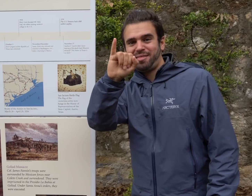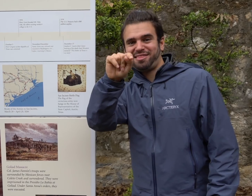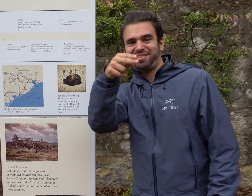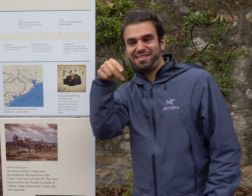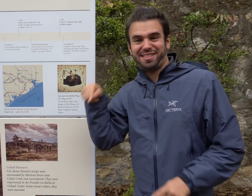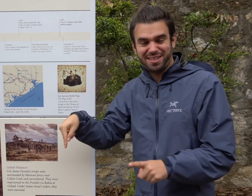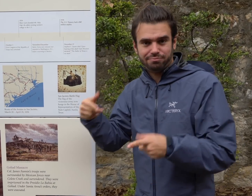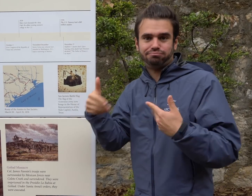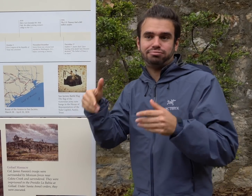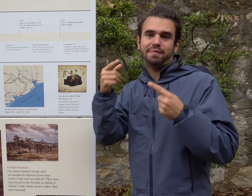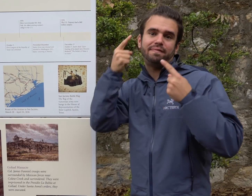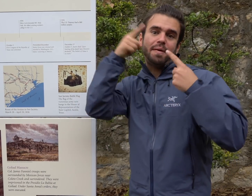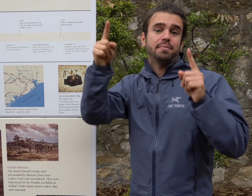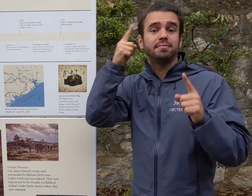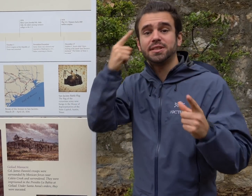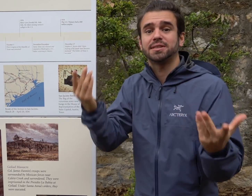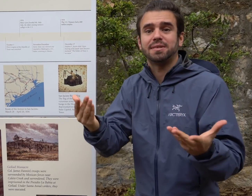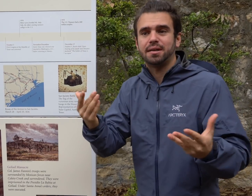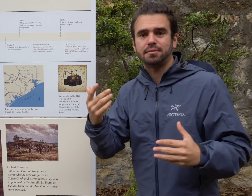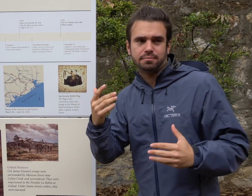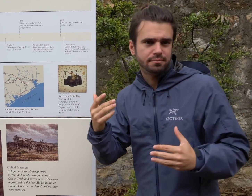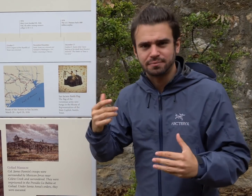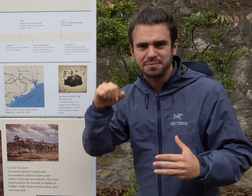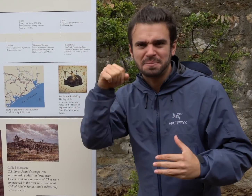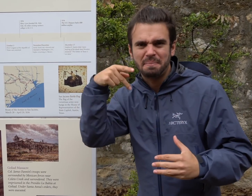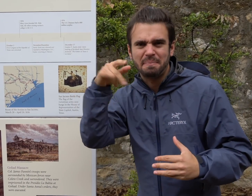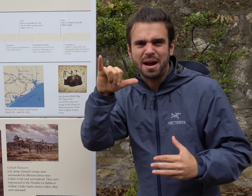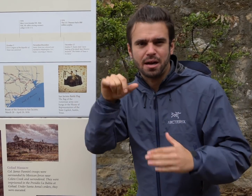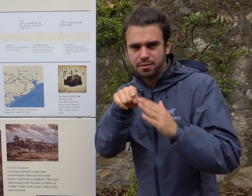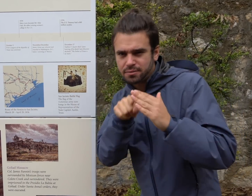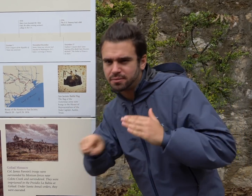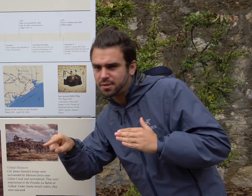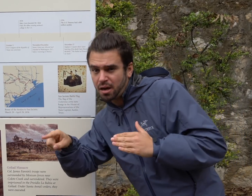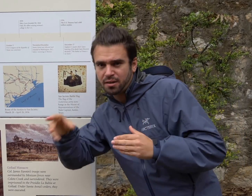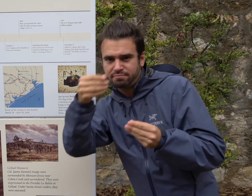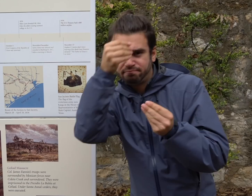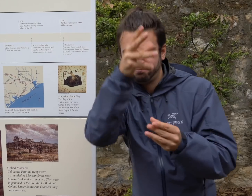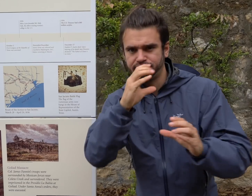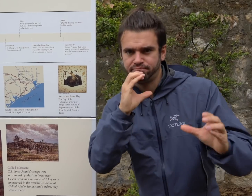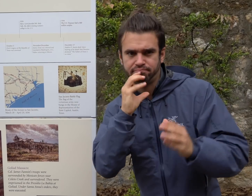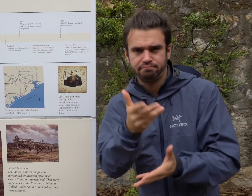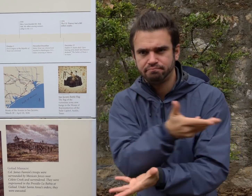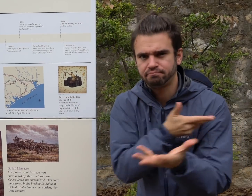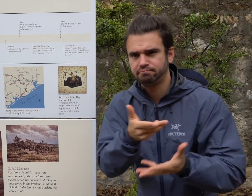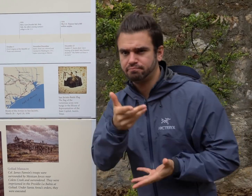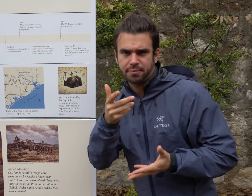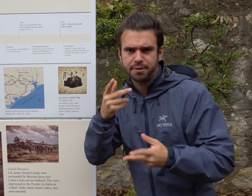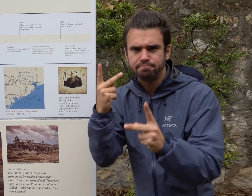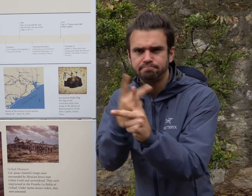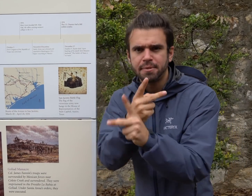He was famous for being a spy, drawing the maps, and involving some wars.